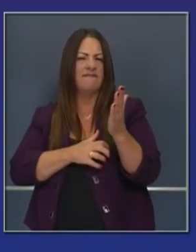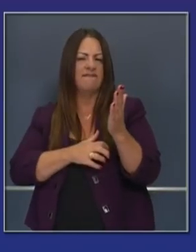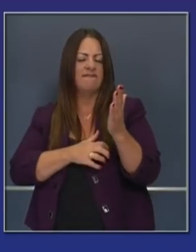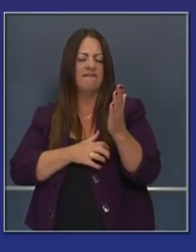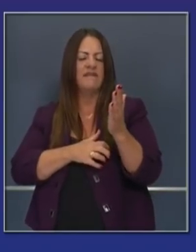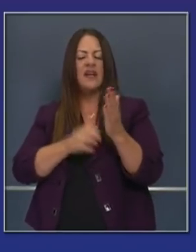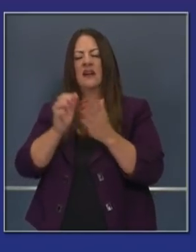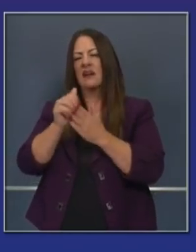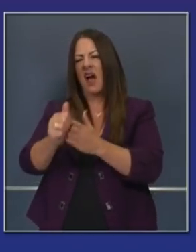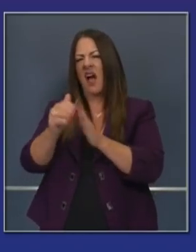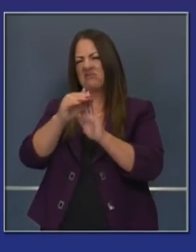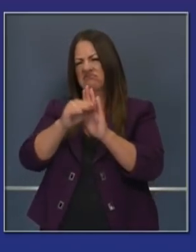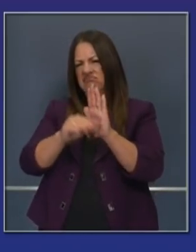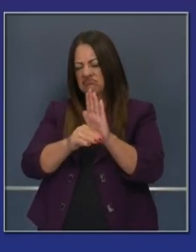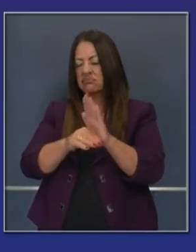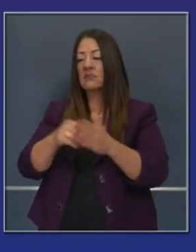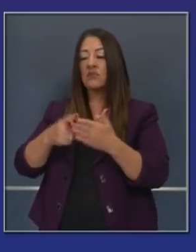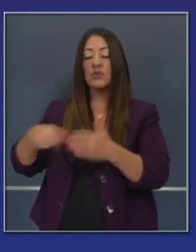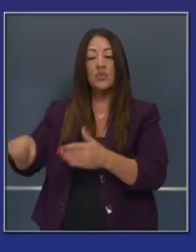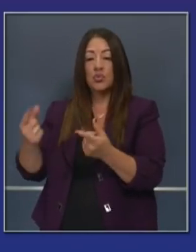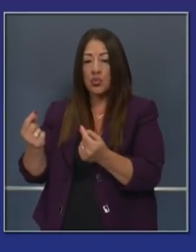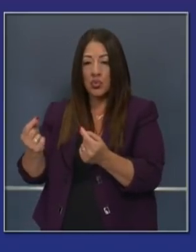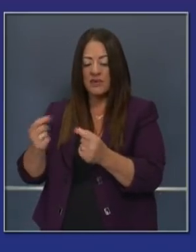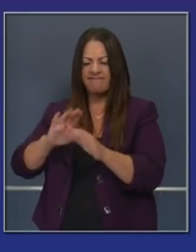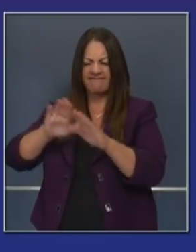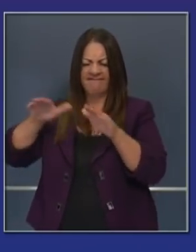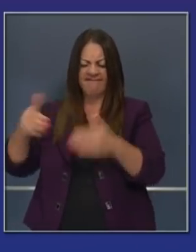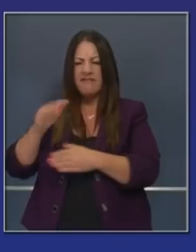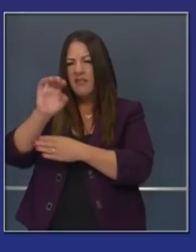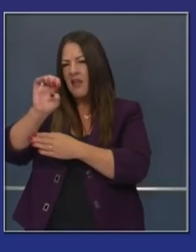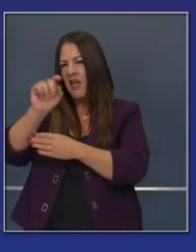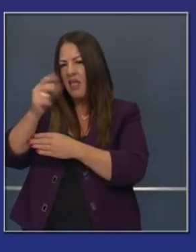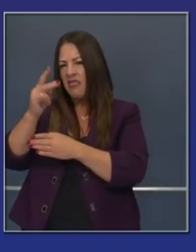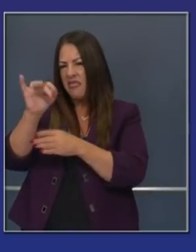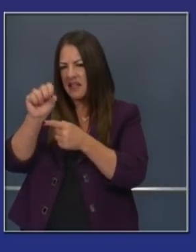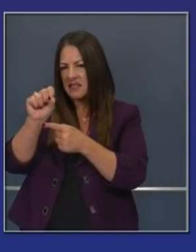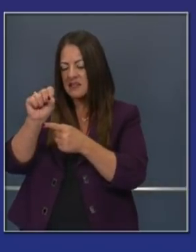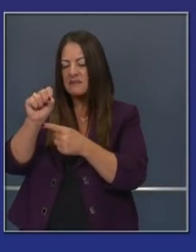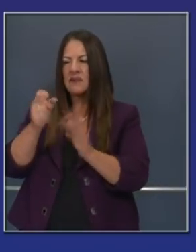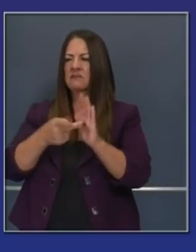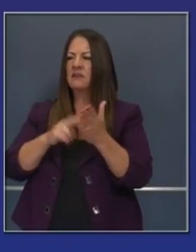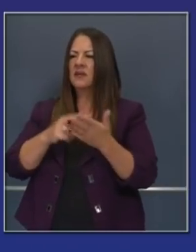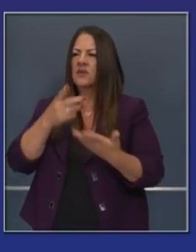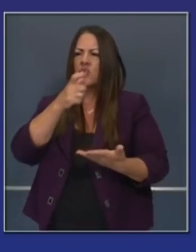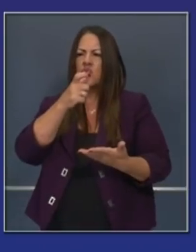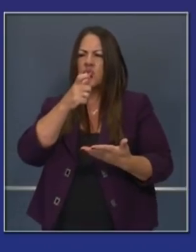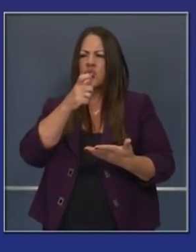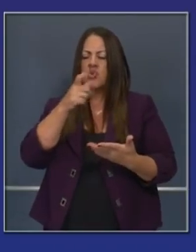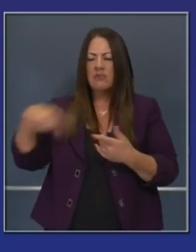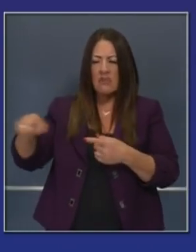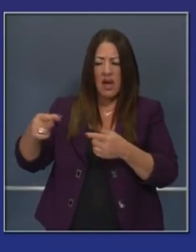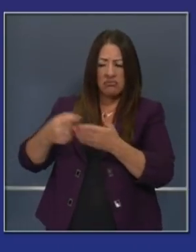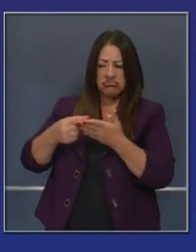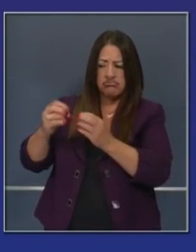TODAY. 16 MEMBERS OF THIS NEW GROUP. IT'S CALLED A DRAFTING